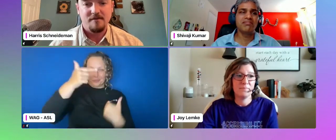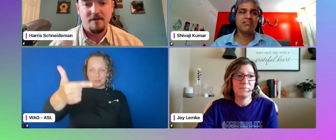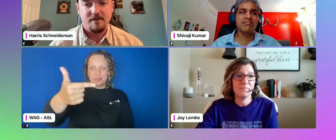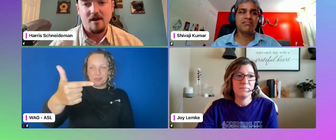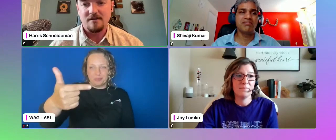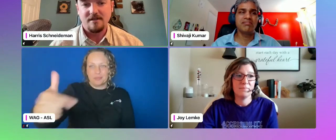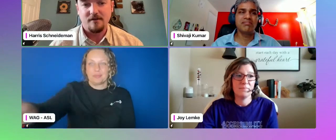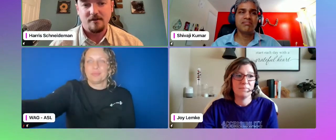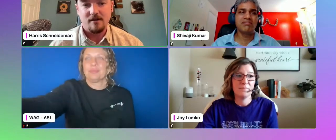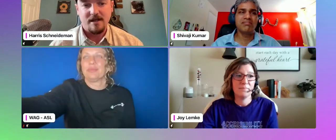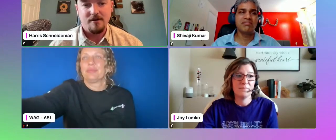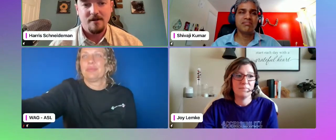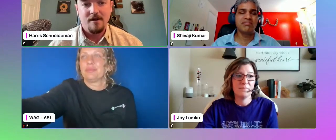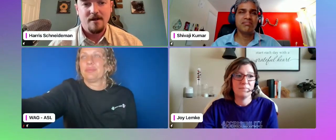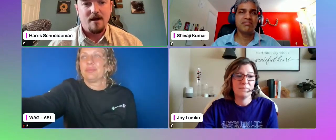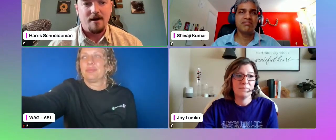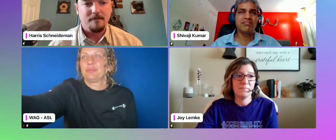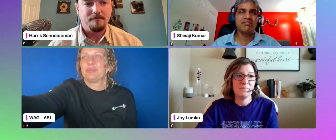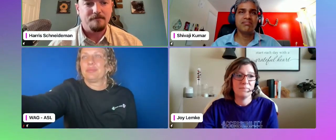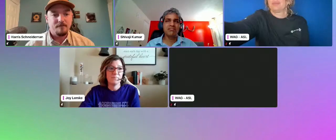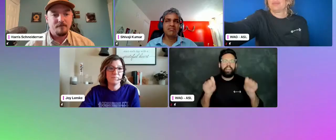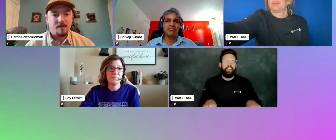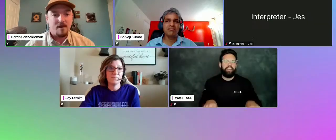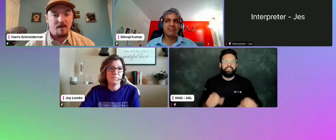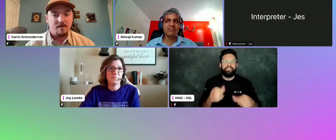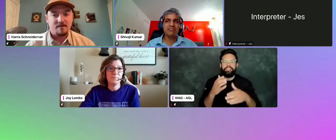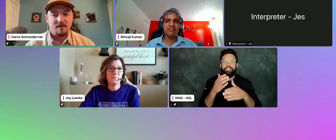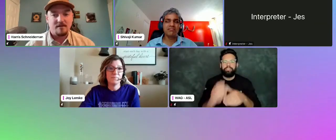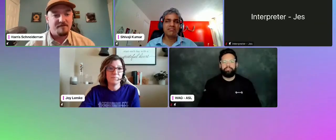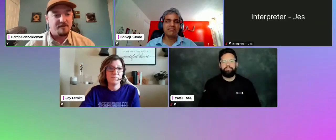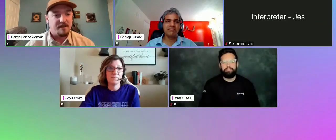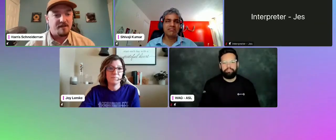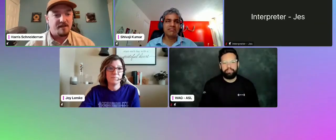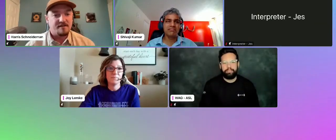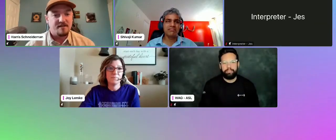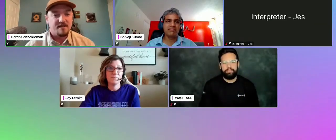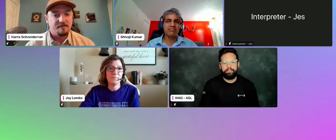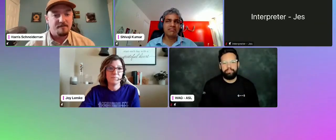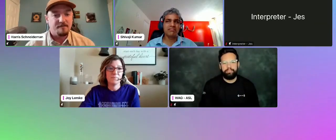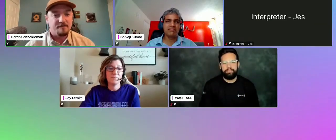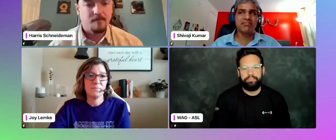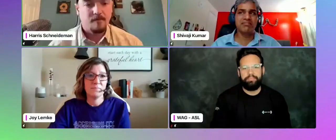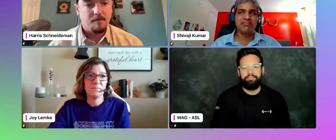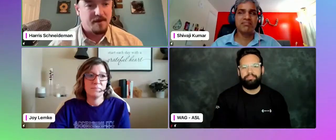regardless of whether they're logged in or logged out. And as long as they have the link they can see it.